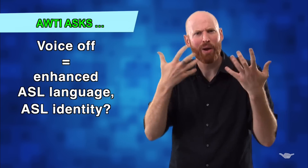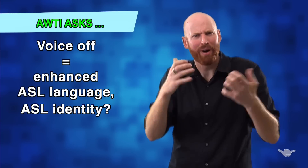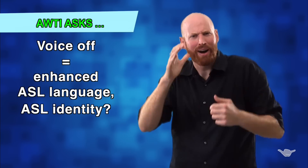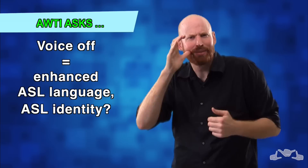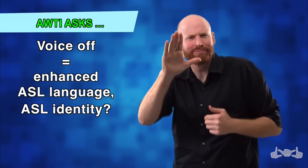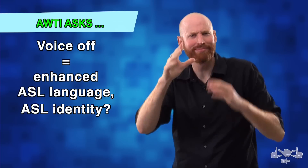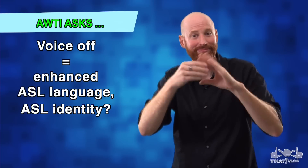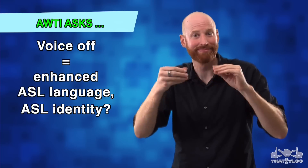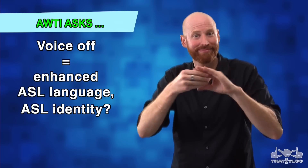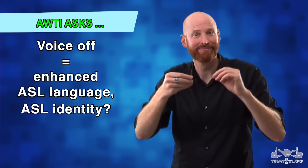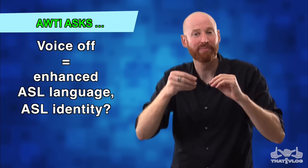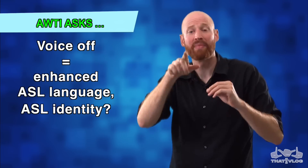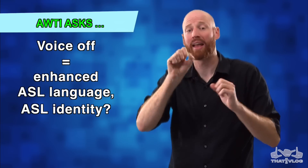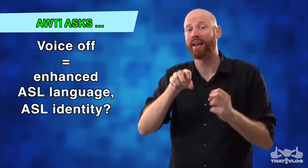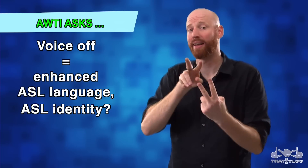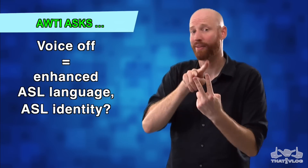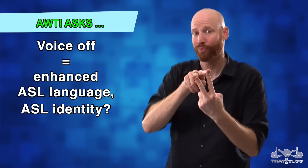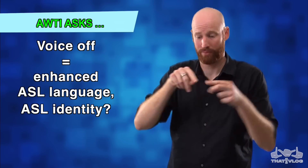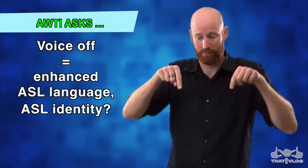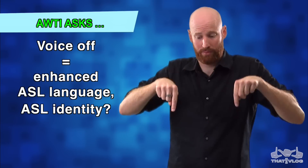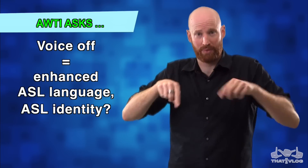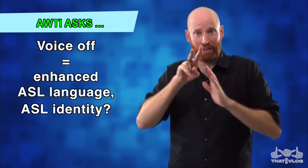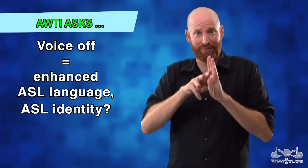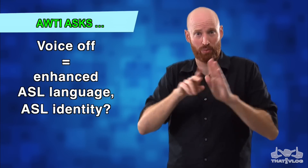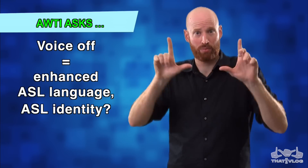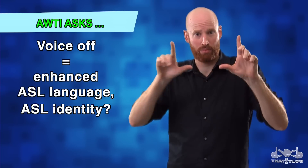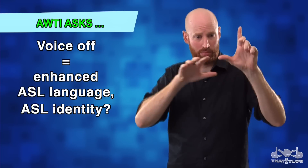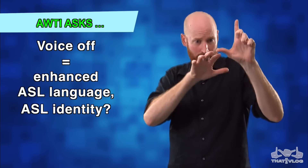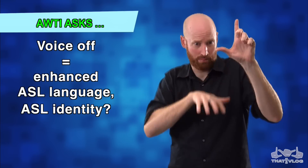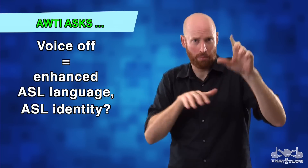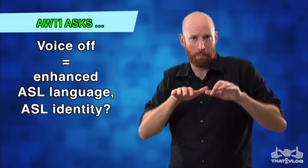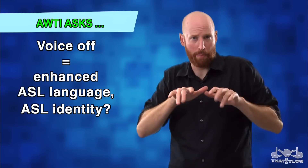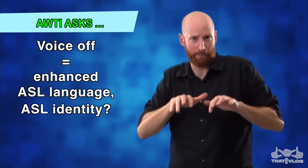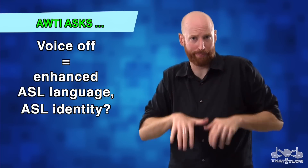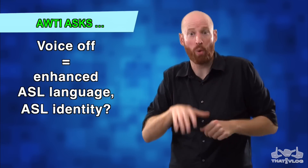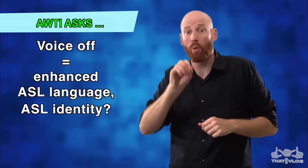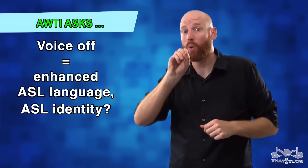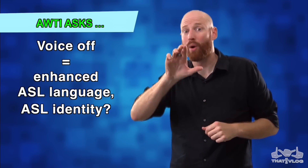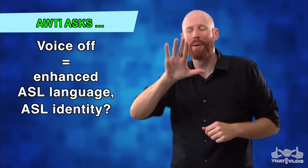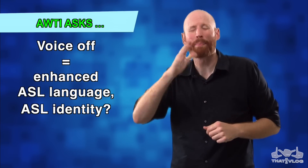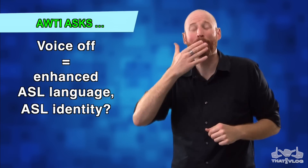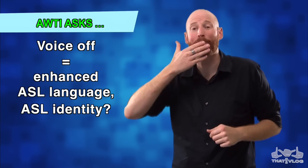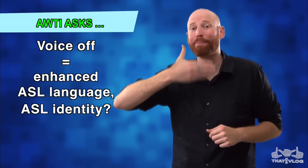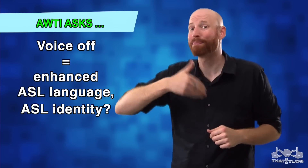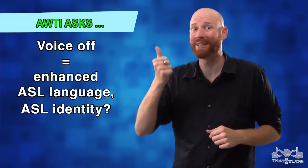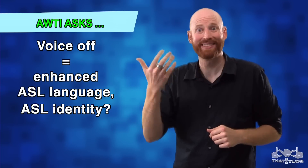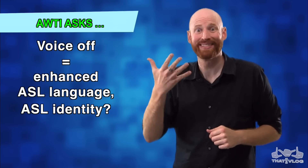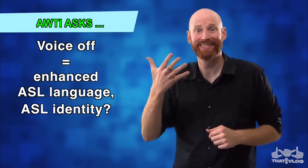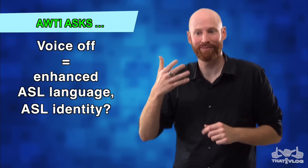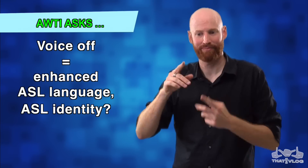Even if you disagree, I'd really love to know your comments. You can either type your response, down in the comment section below OR,